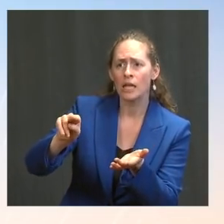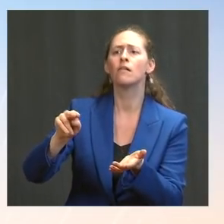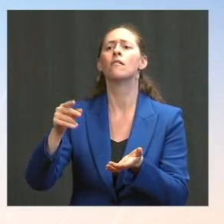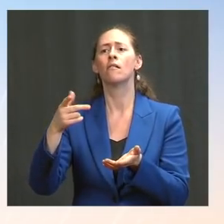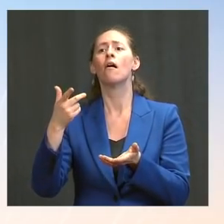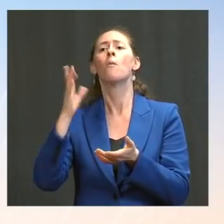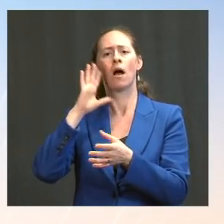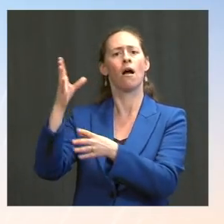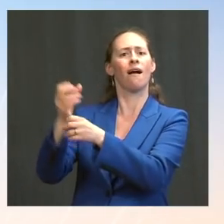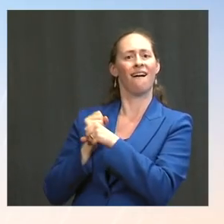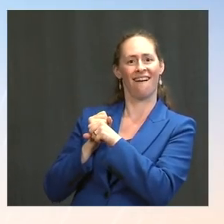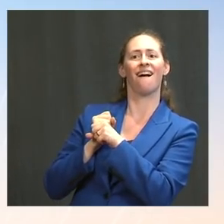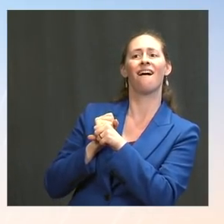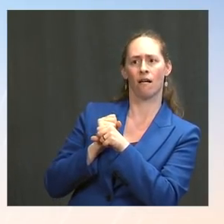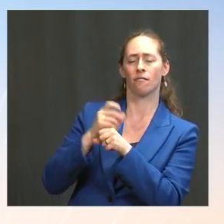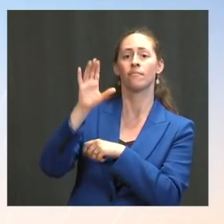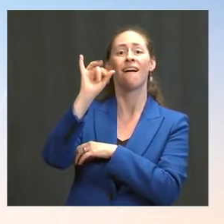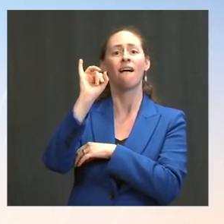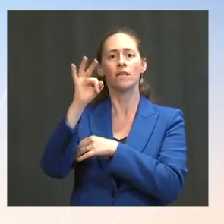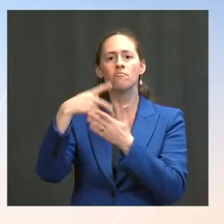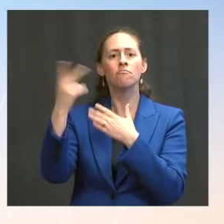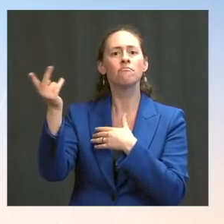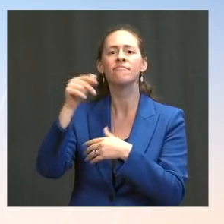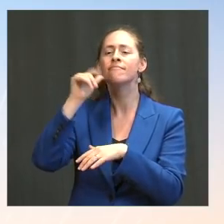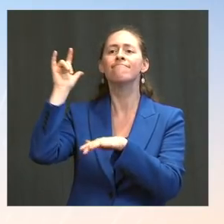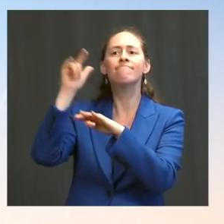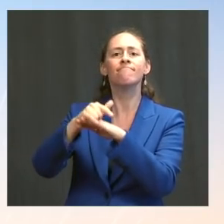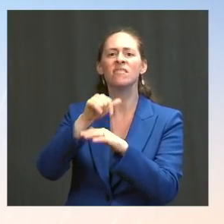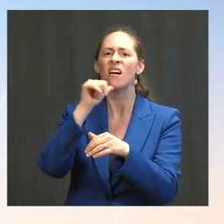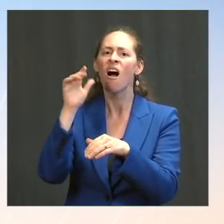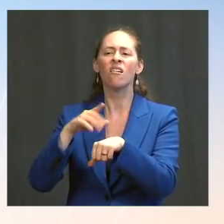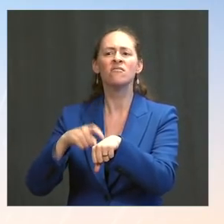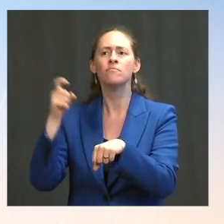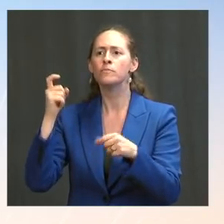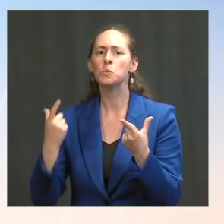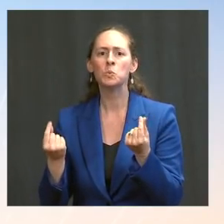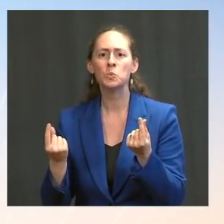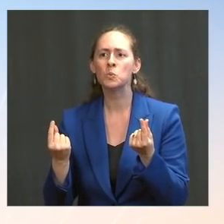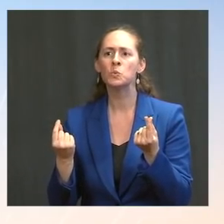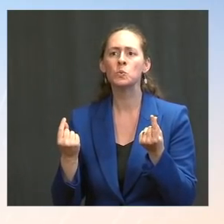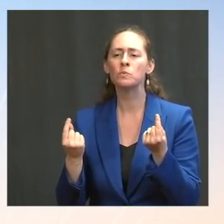Also, if the passenger pays for a service like Wi-Fi, and it doesn't actually work,